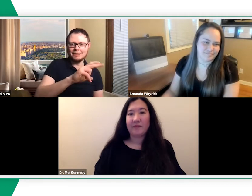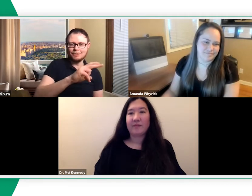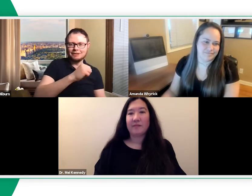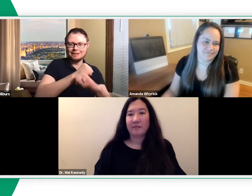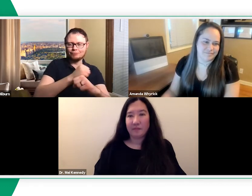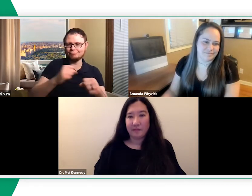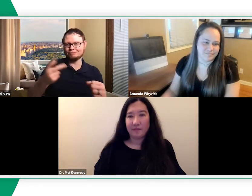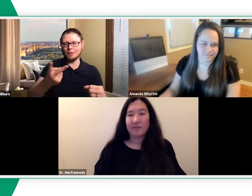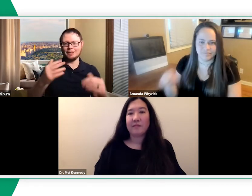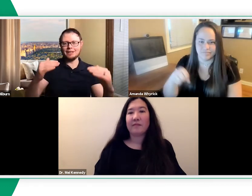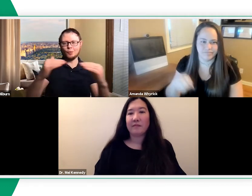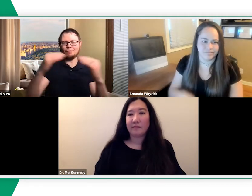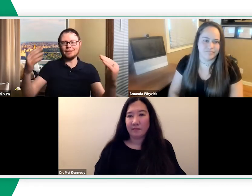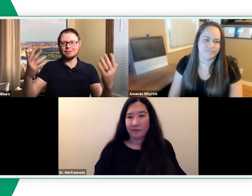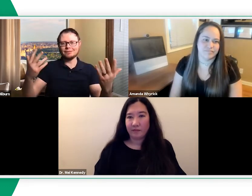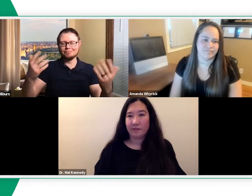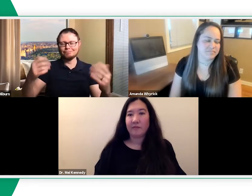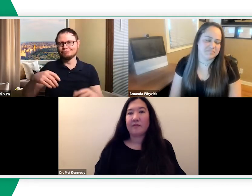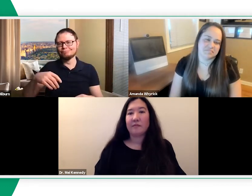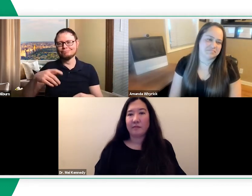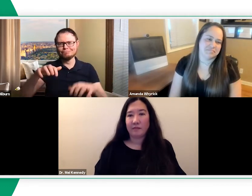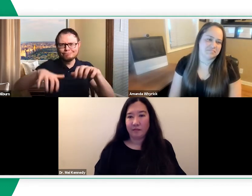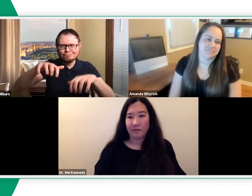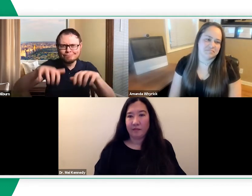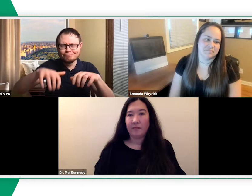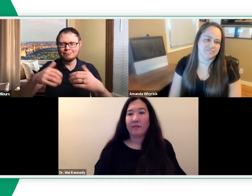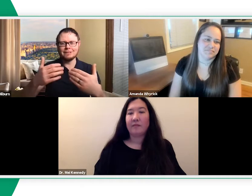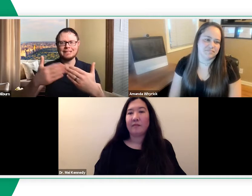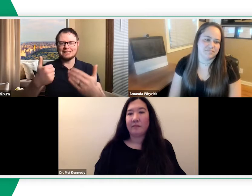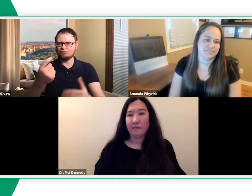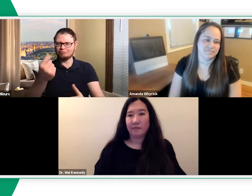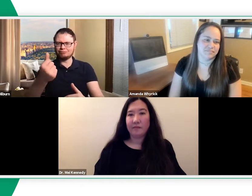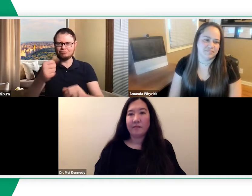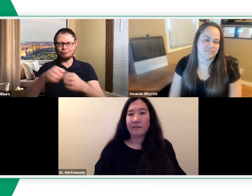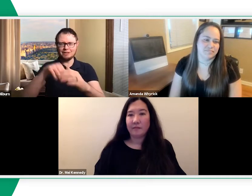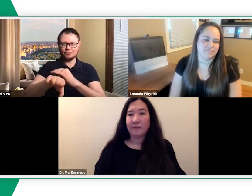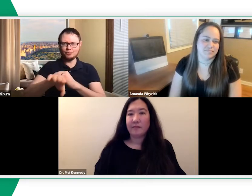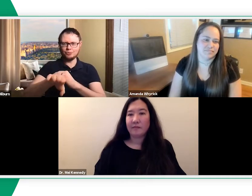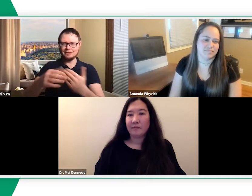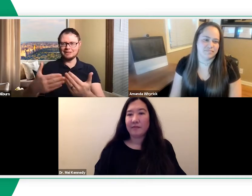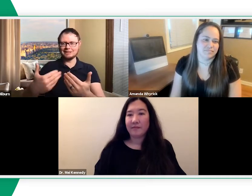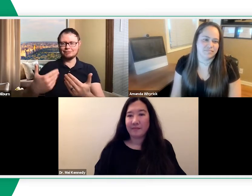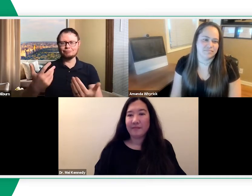of hacking in terms of cybersecurity, and that they're on the same level.